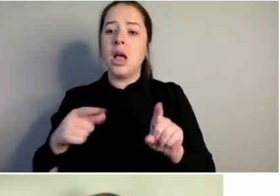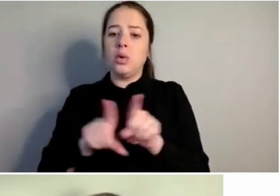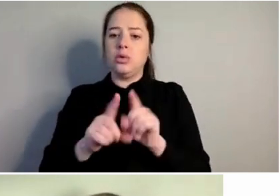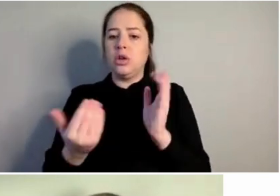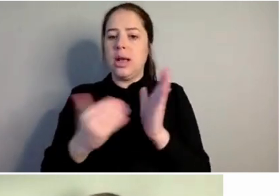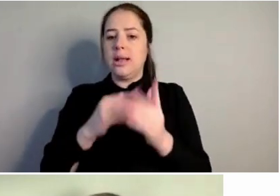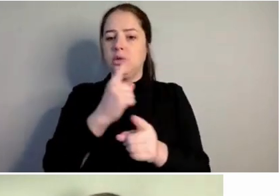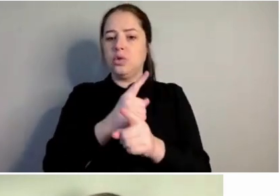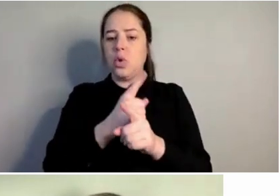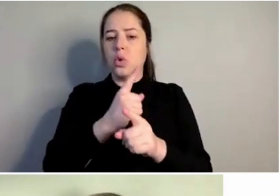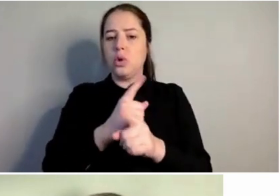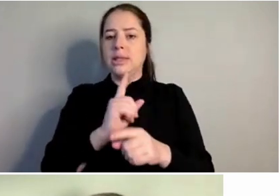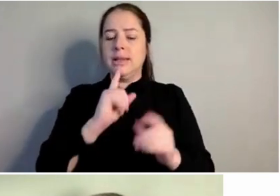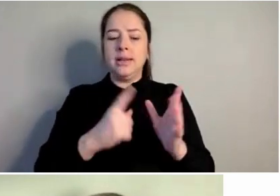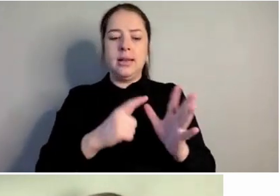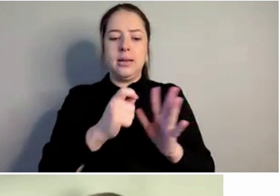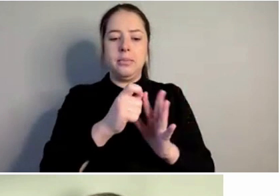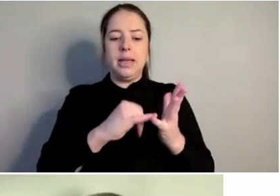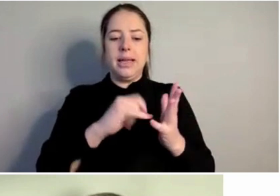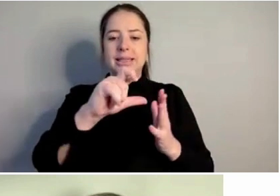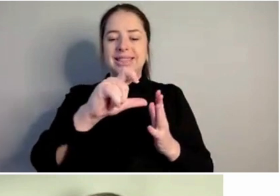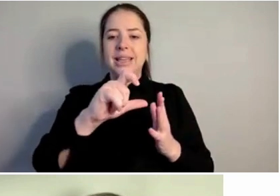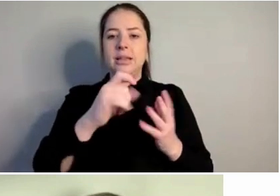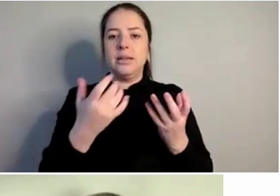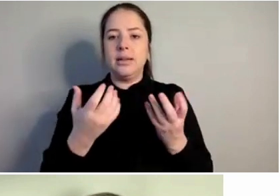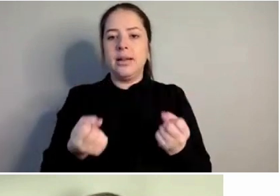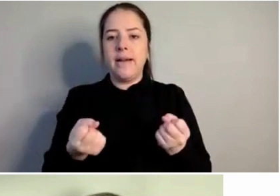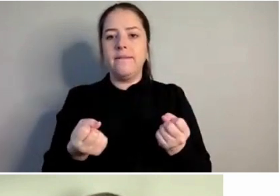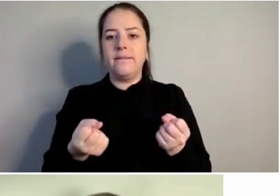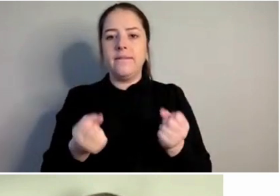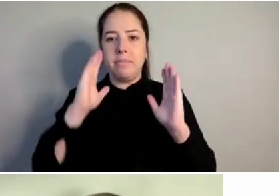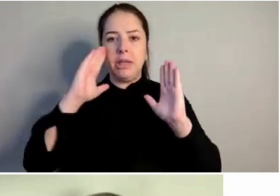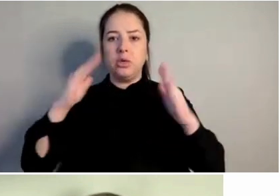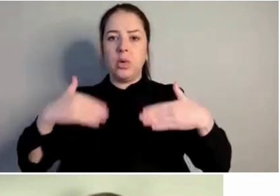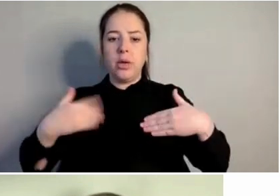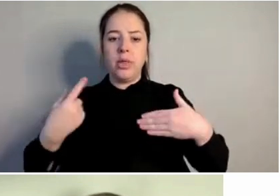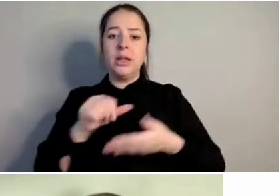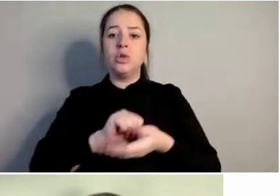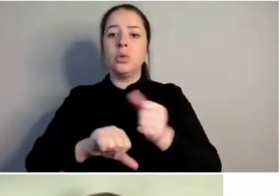that the APSC has a mental health and suicide prevention unit